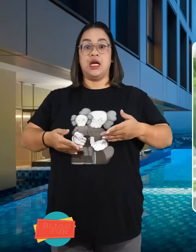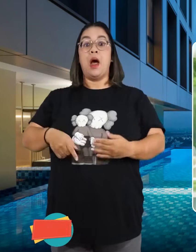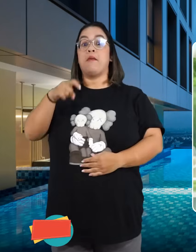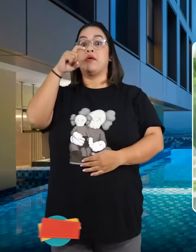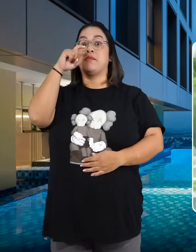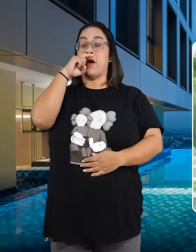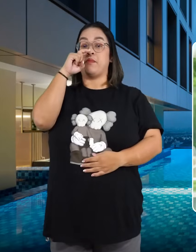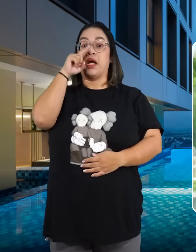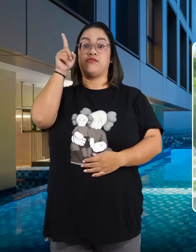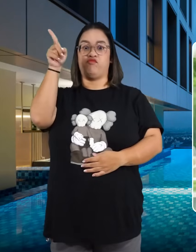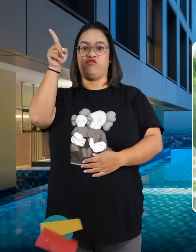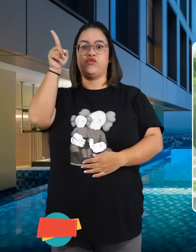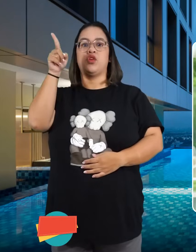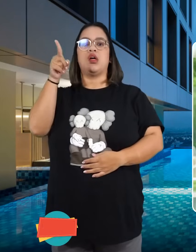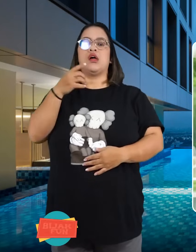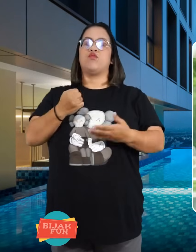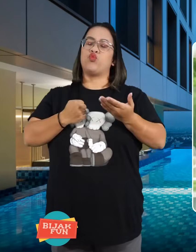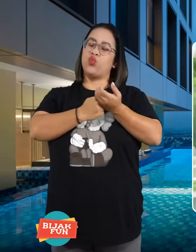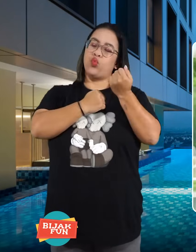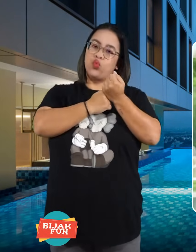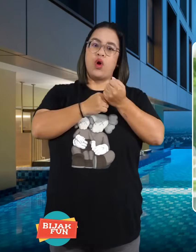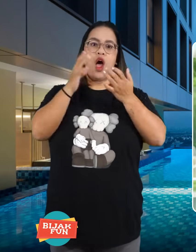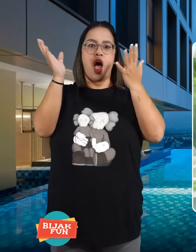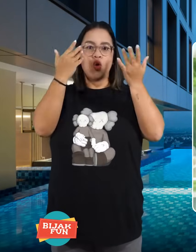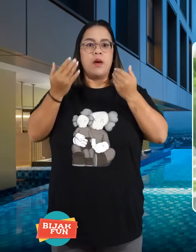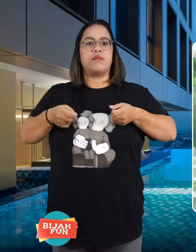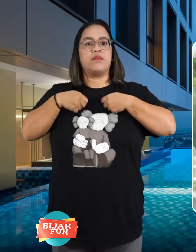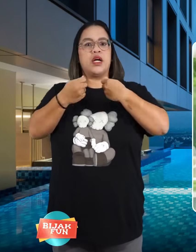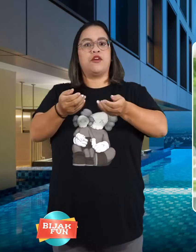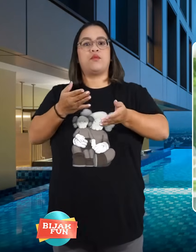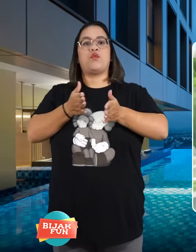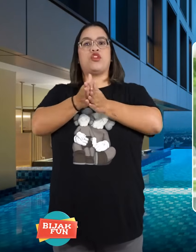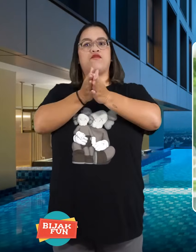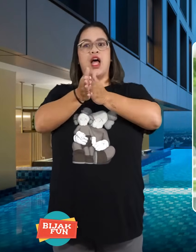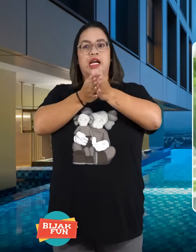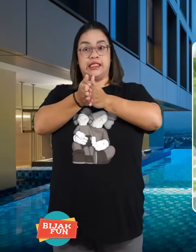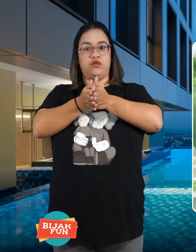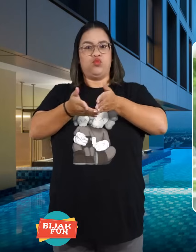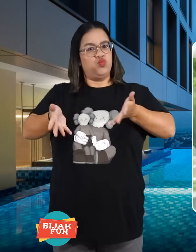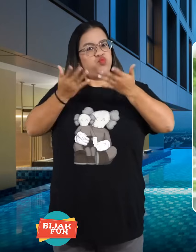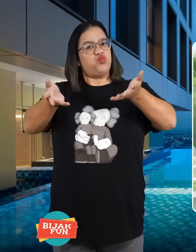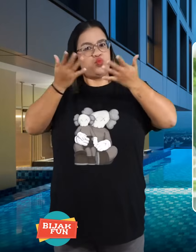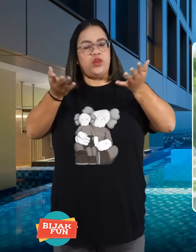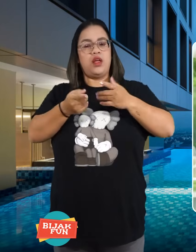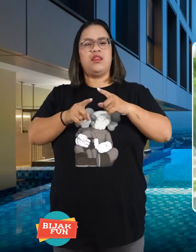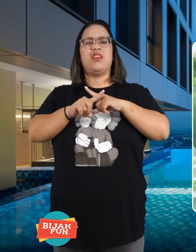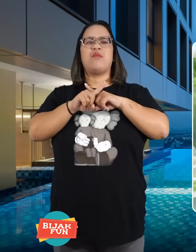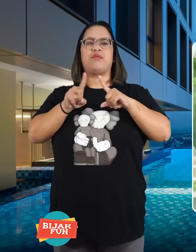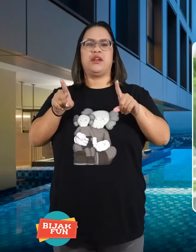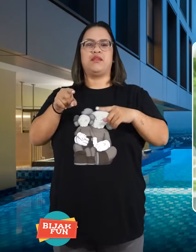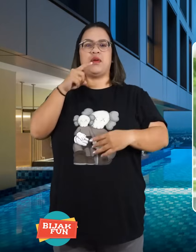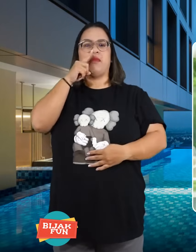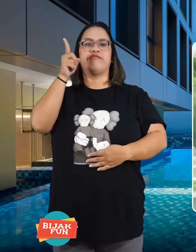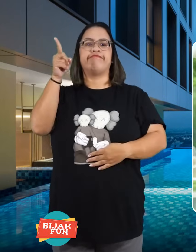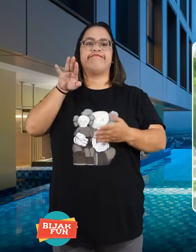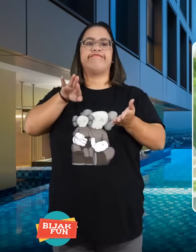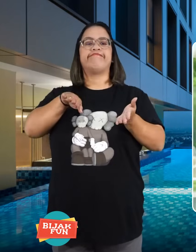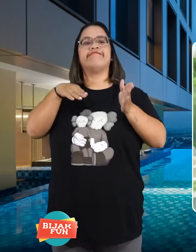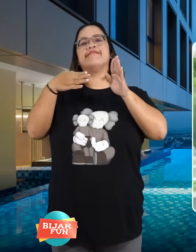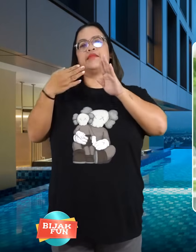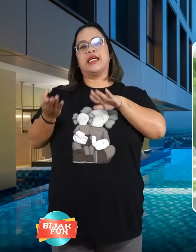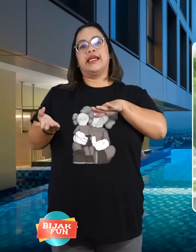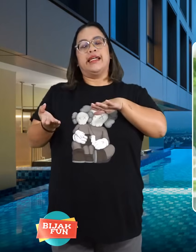Dad is very supportive and motivating, but has died